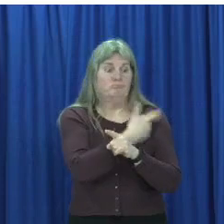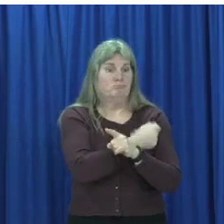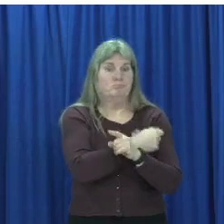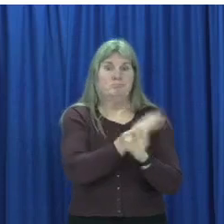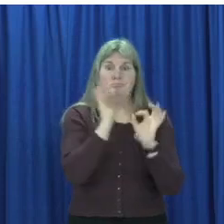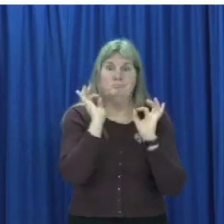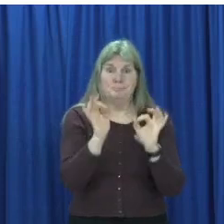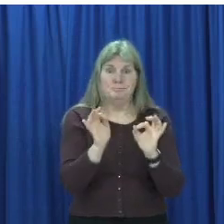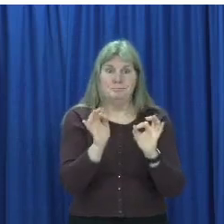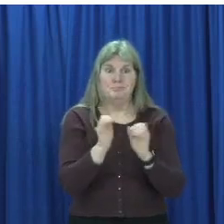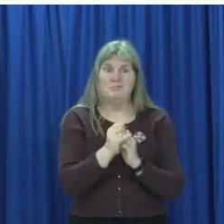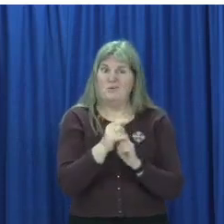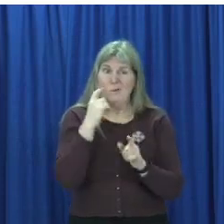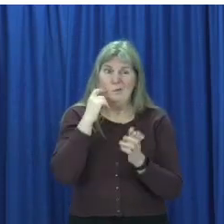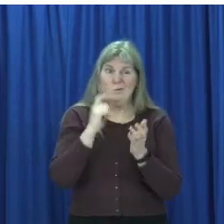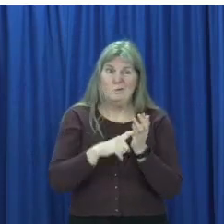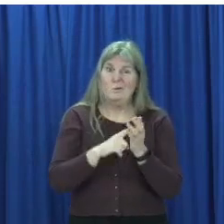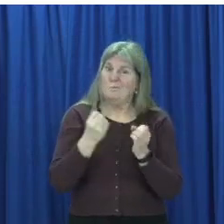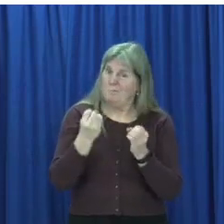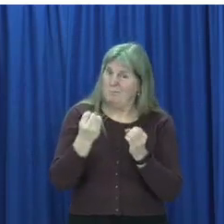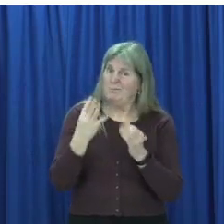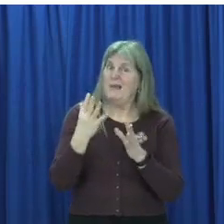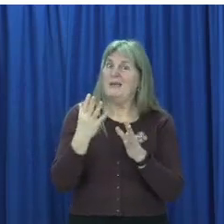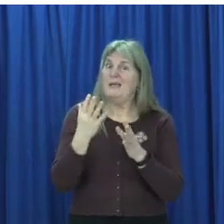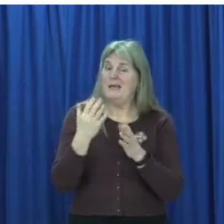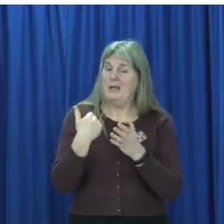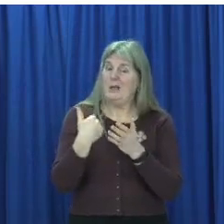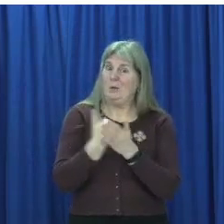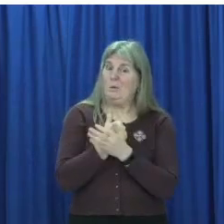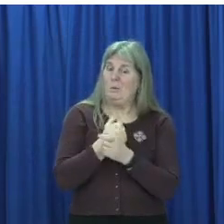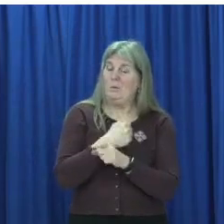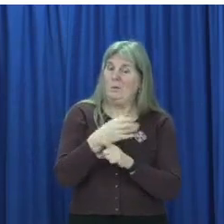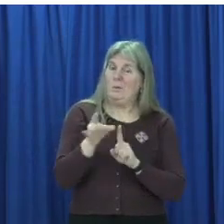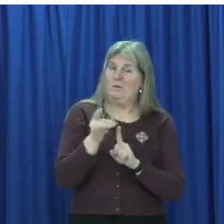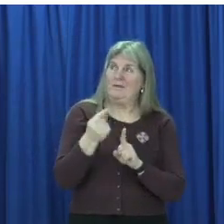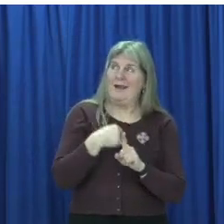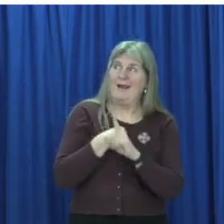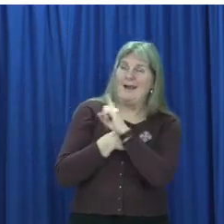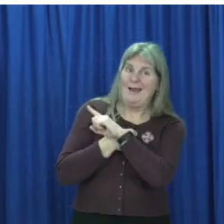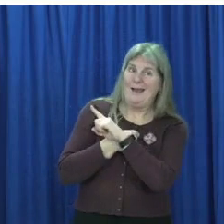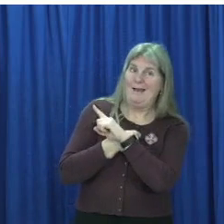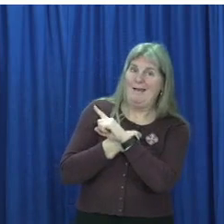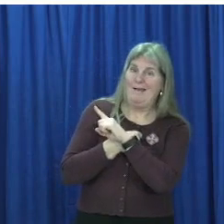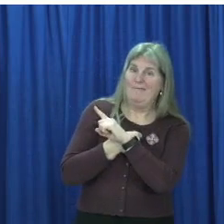we can see that there's a large number of new cases each day, and that we're still in a community spread